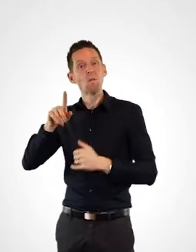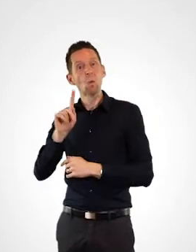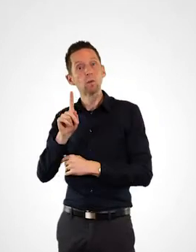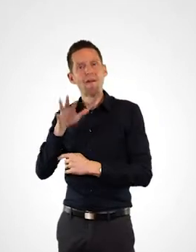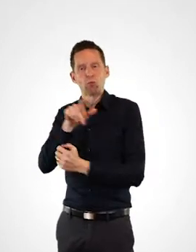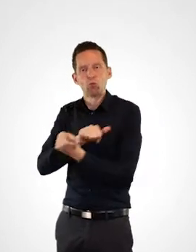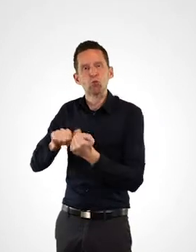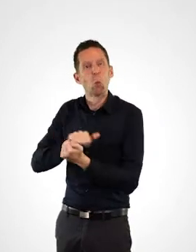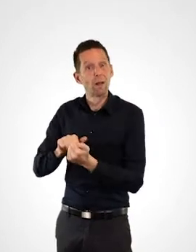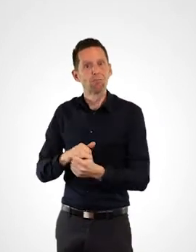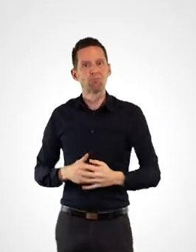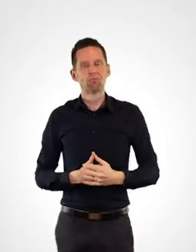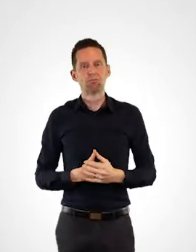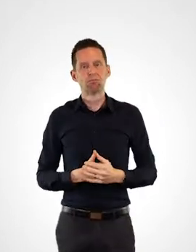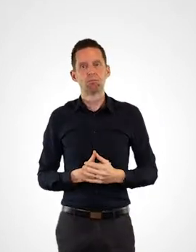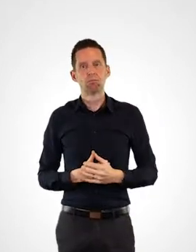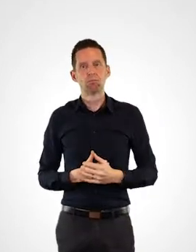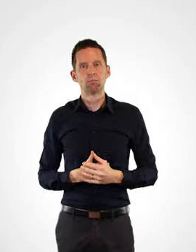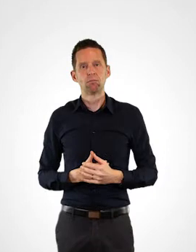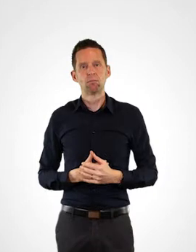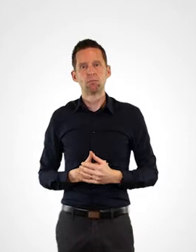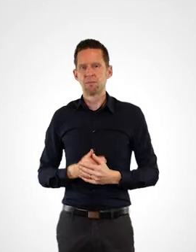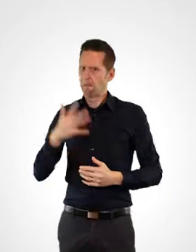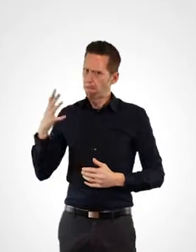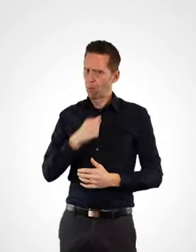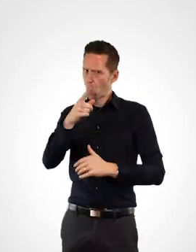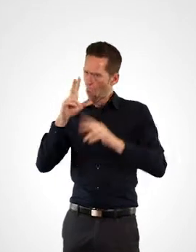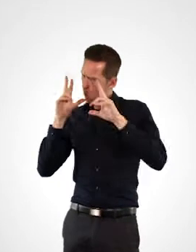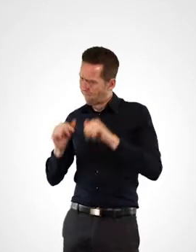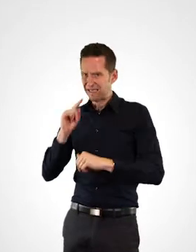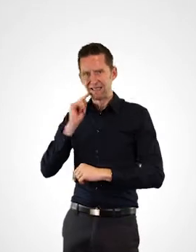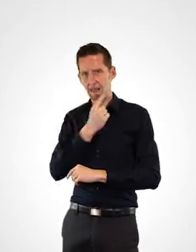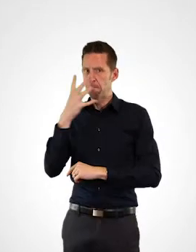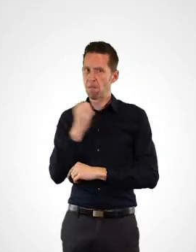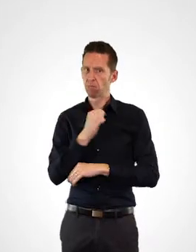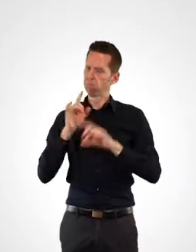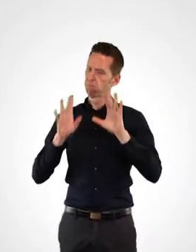I like to chew potato chips chips and strawberries.